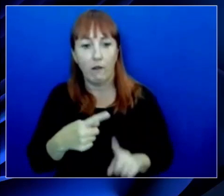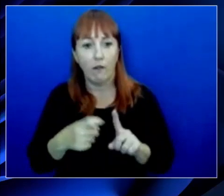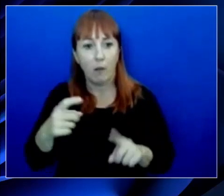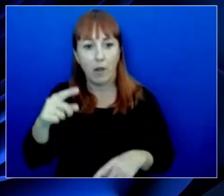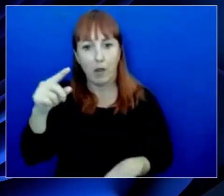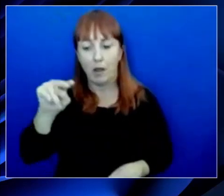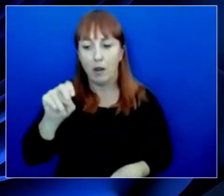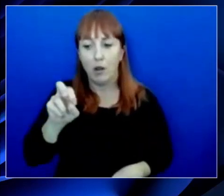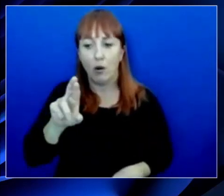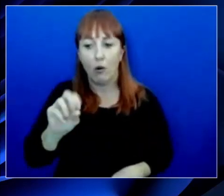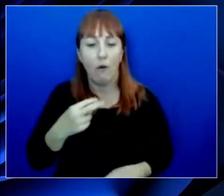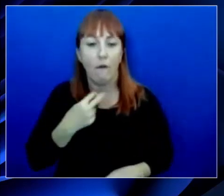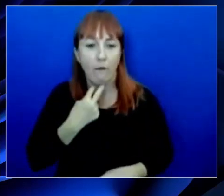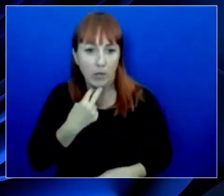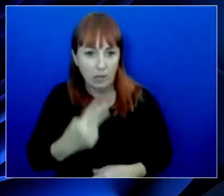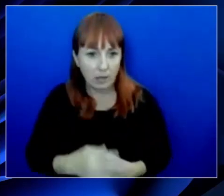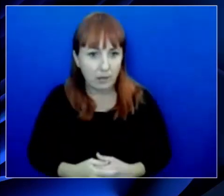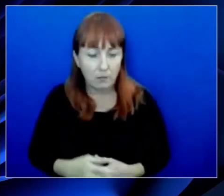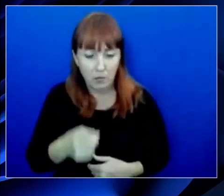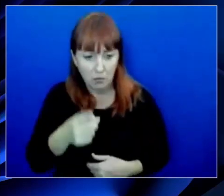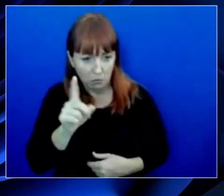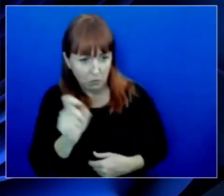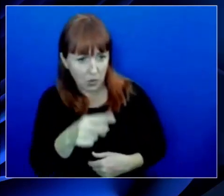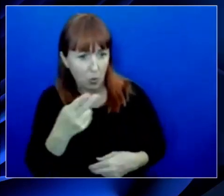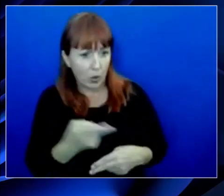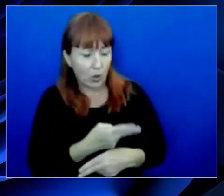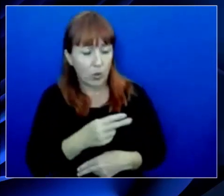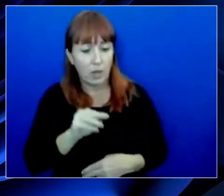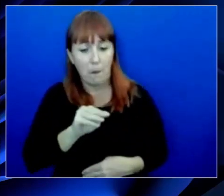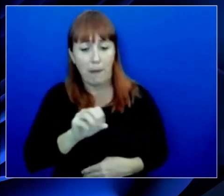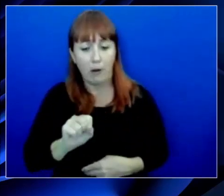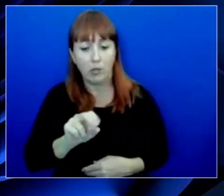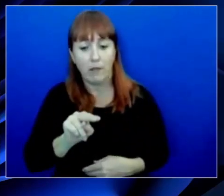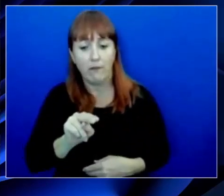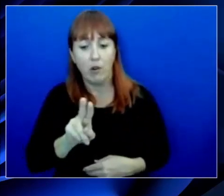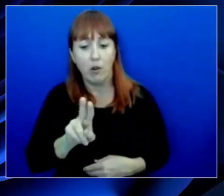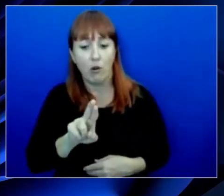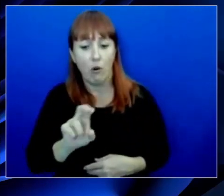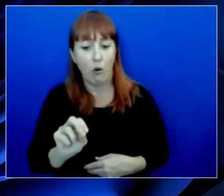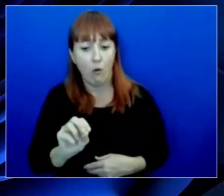Are you planning to use Microsoft Neural voice as Microsoft TTS voices